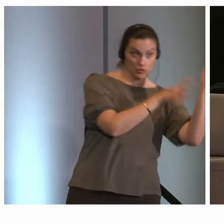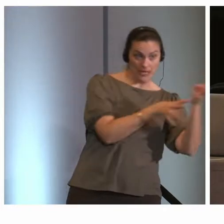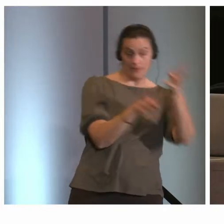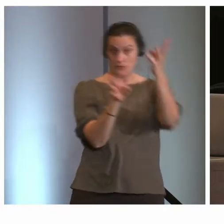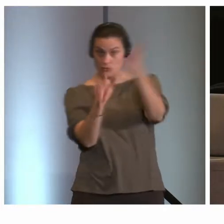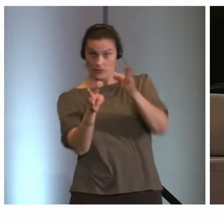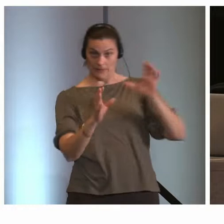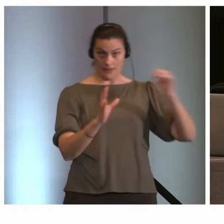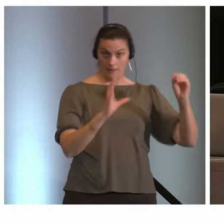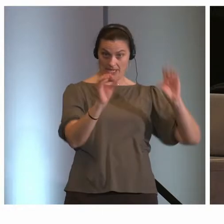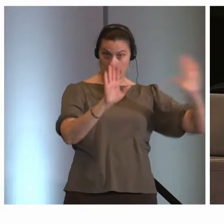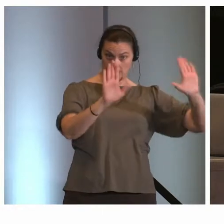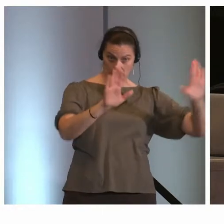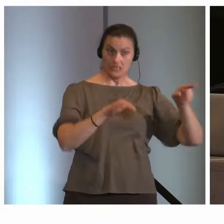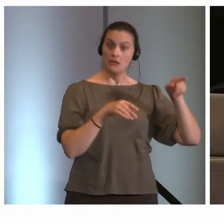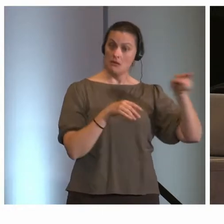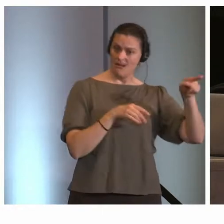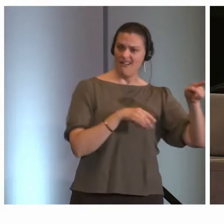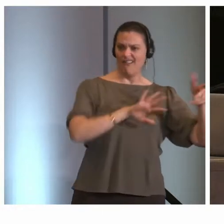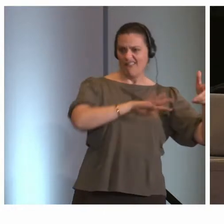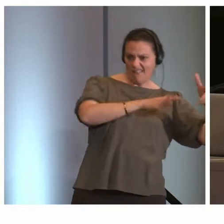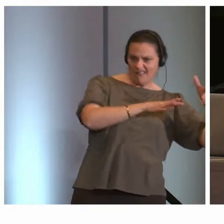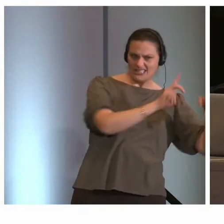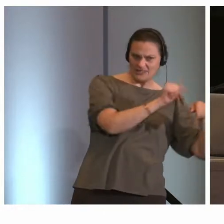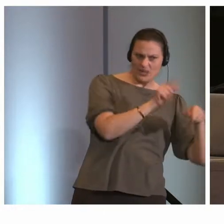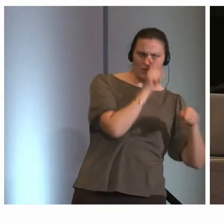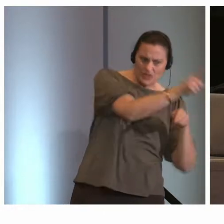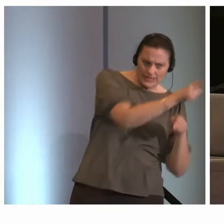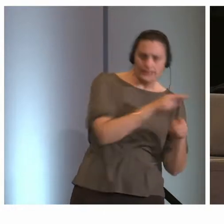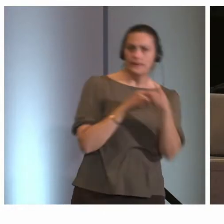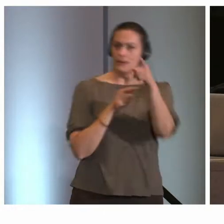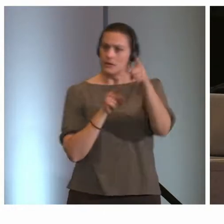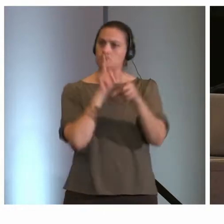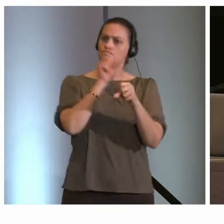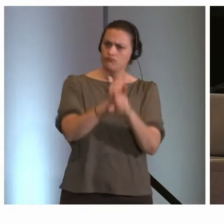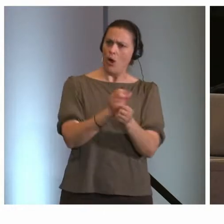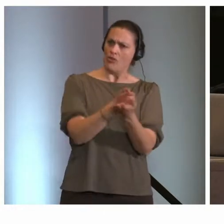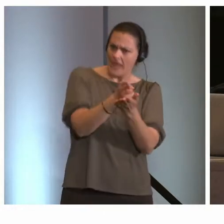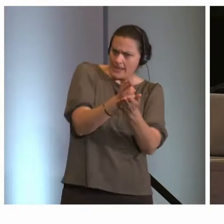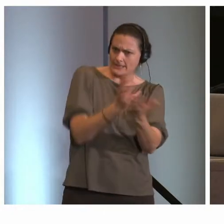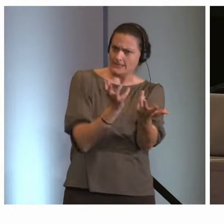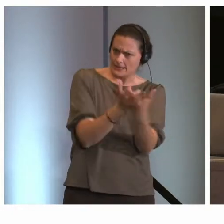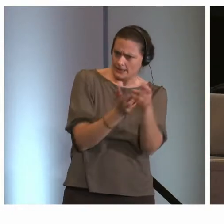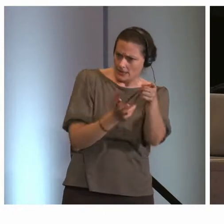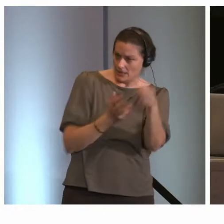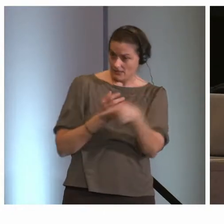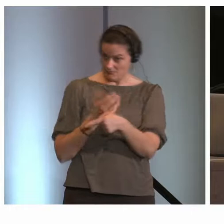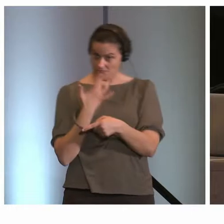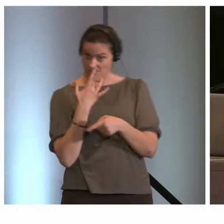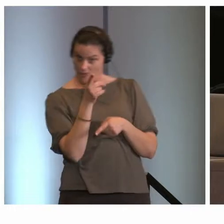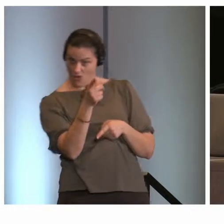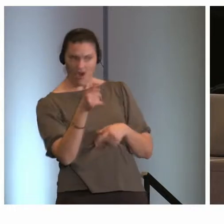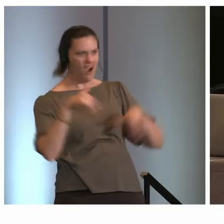these authentic representations of disability overwhelmingly? The answer was always yes, so then they looked at that and